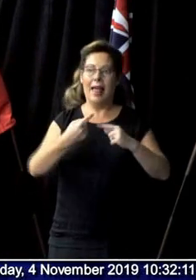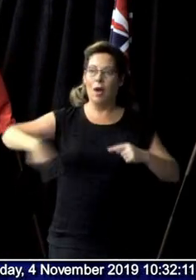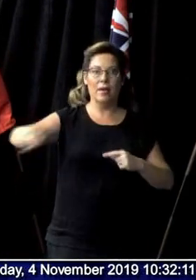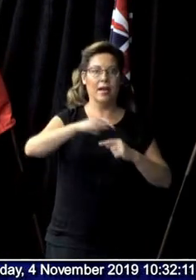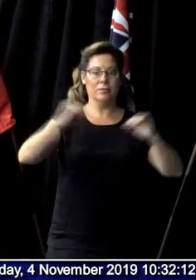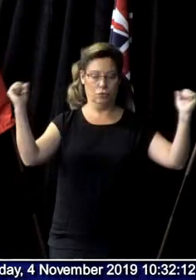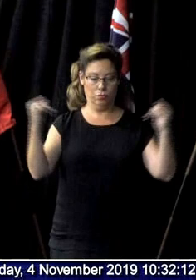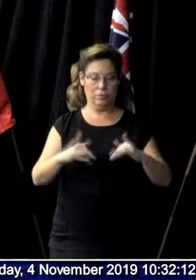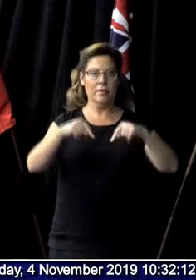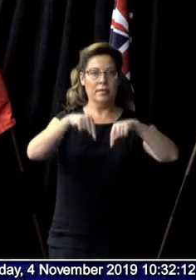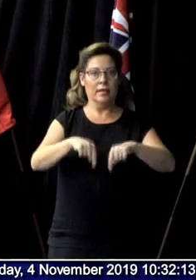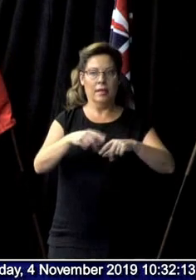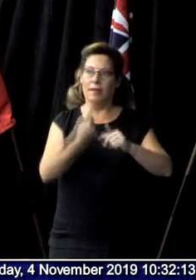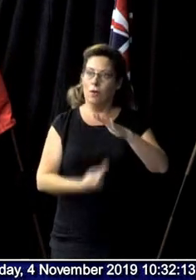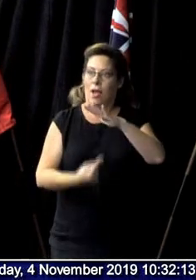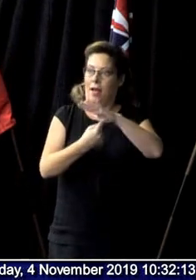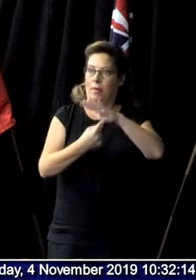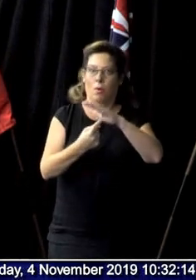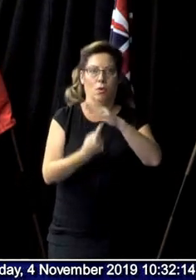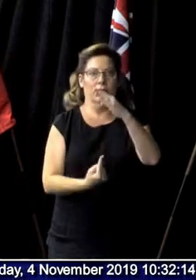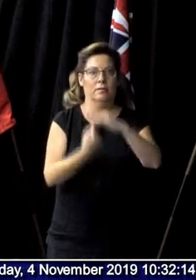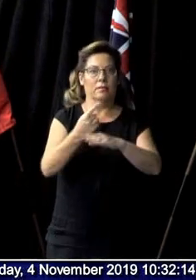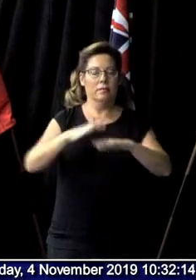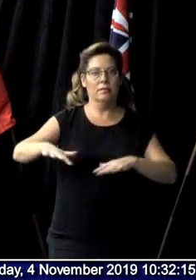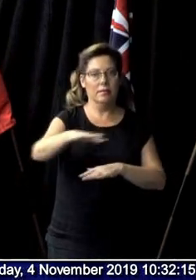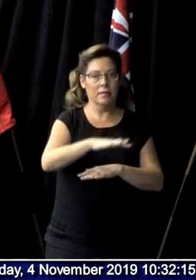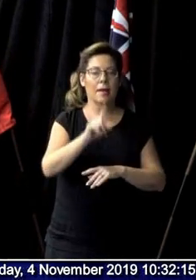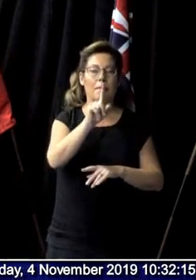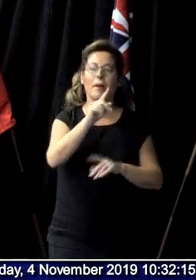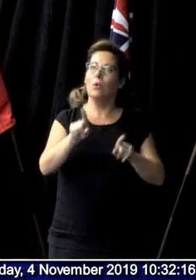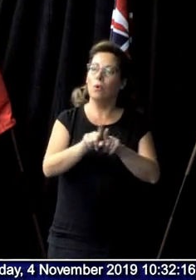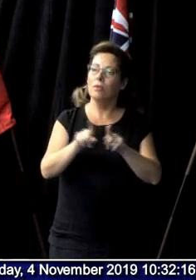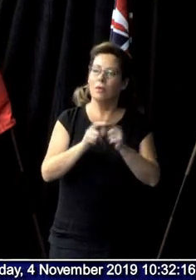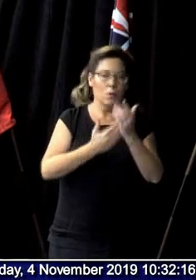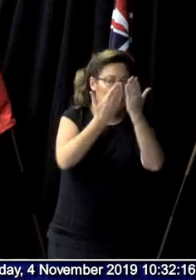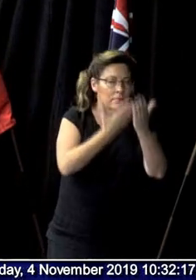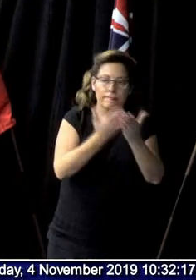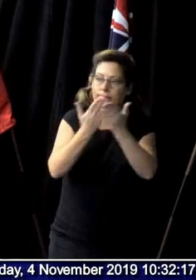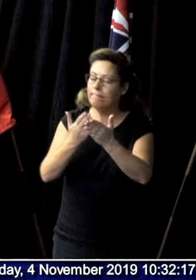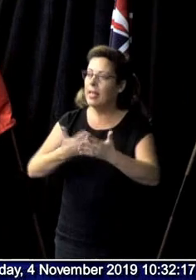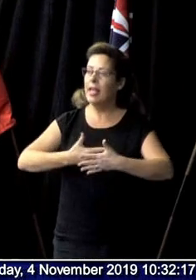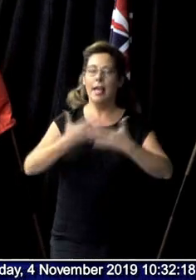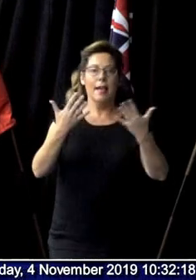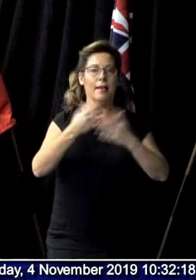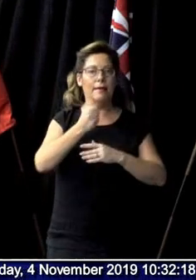We would also extend this acknowledgment and respect to any Aboriginal and Torres Strait Islander people